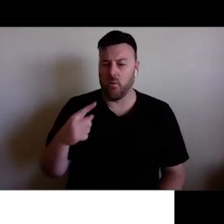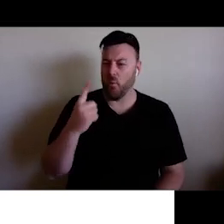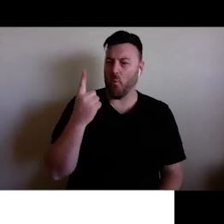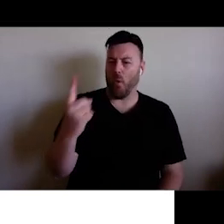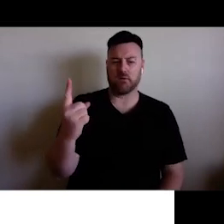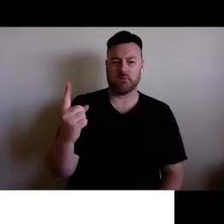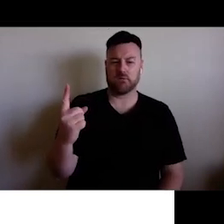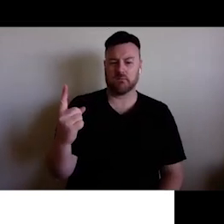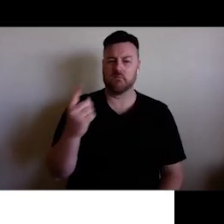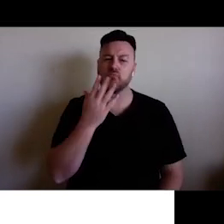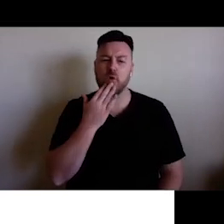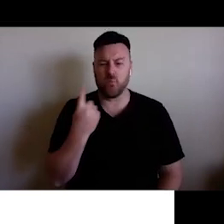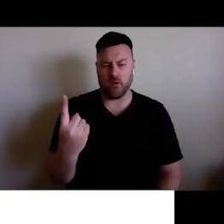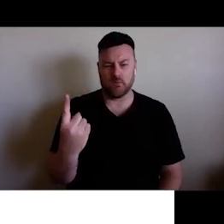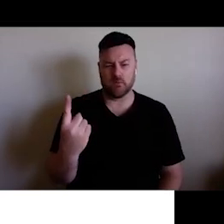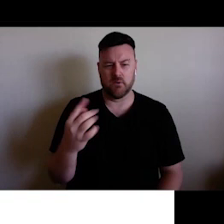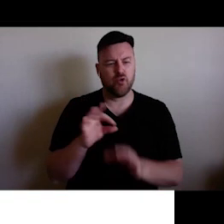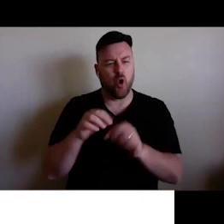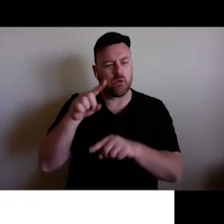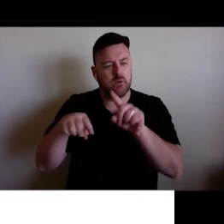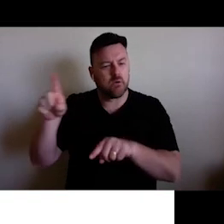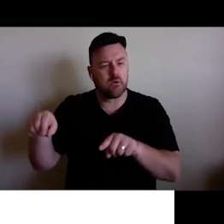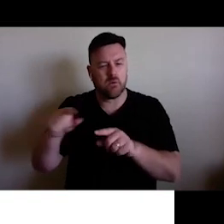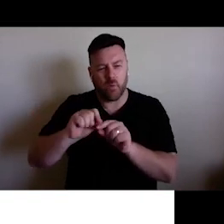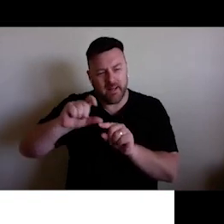abindividual. It's somebody -- an individual. It's somebody called